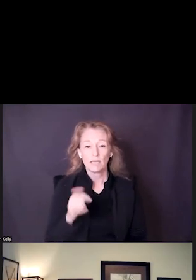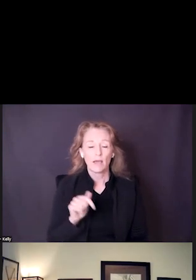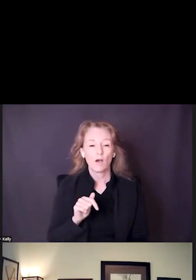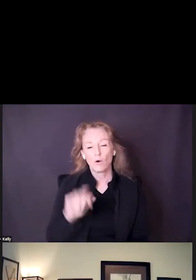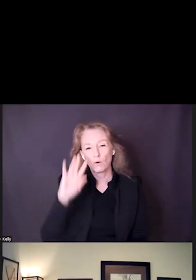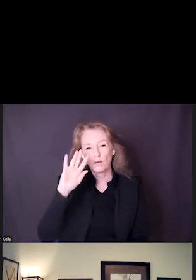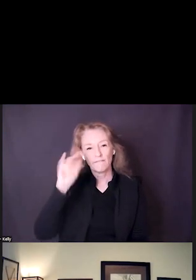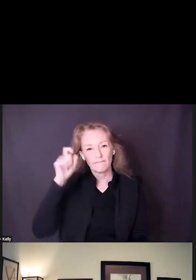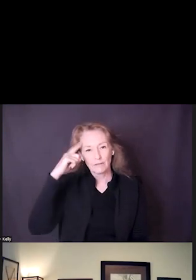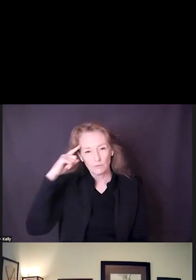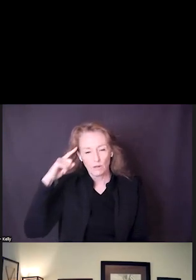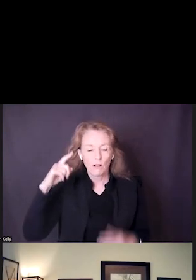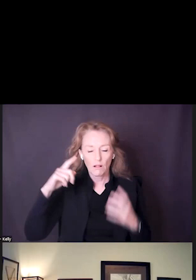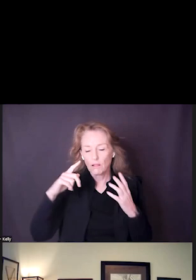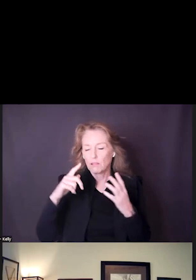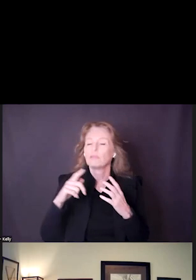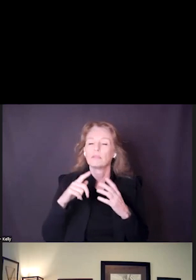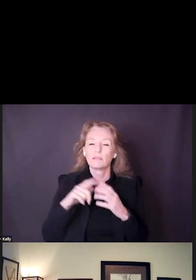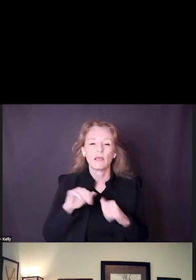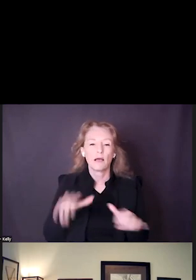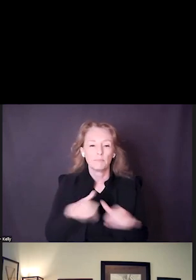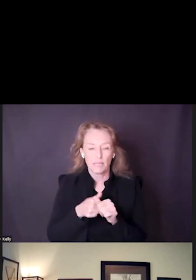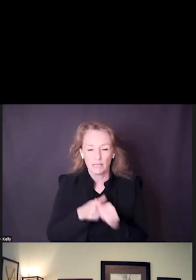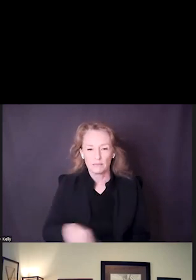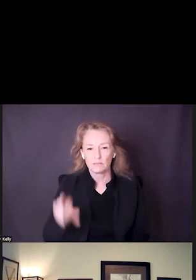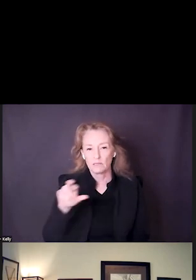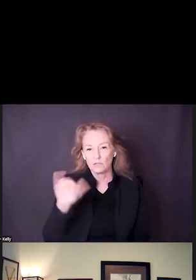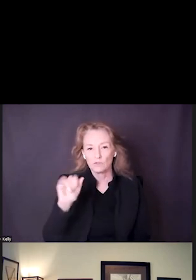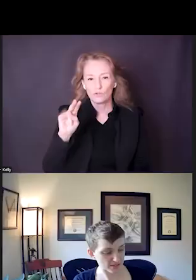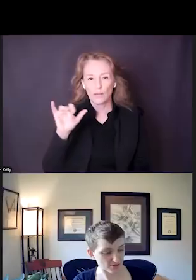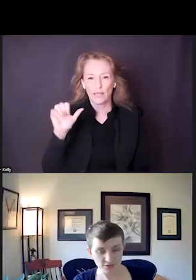JOANNA IS GOING TO LEAD US IN THAT. THANK YOU.